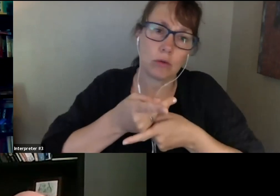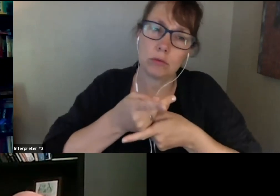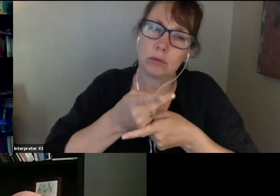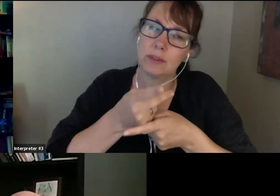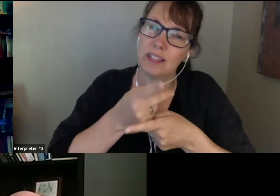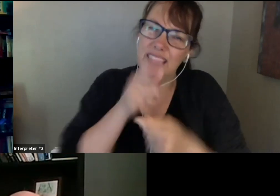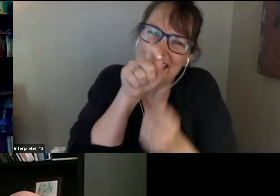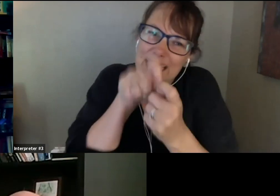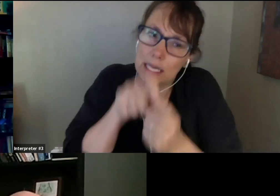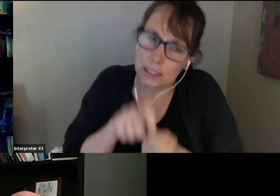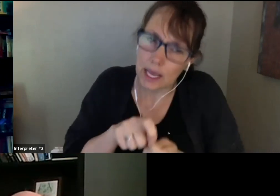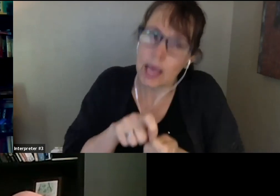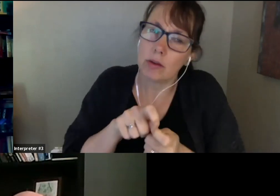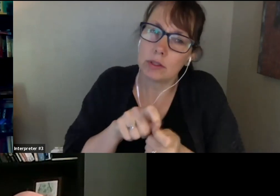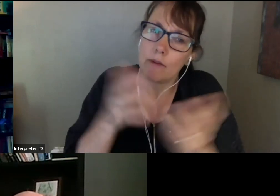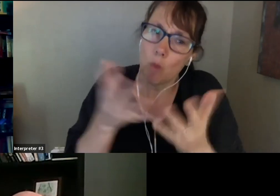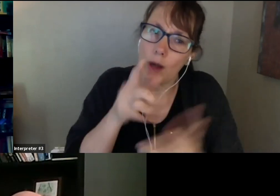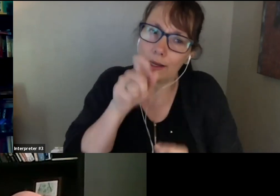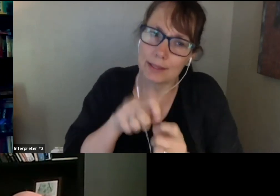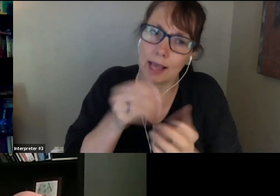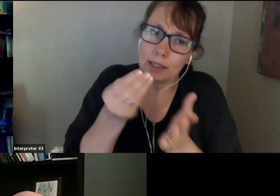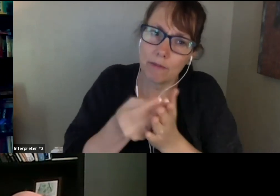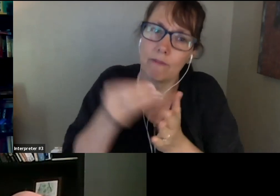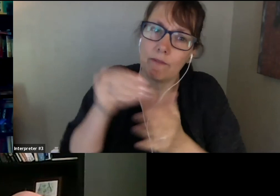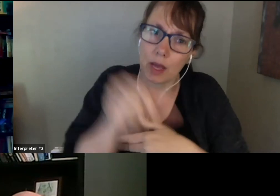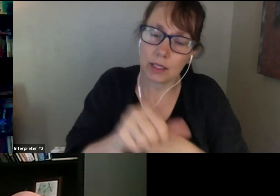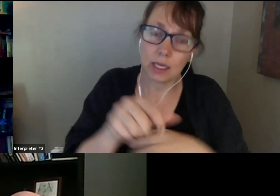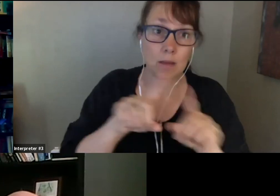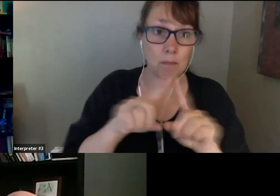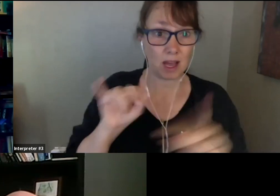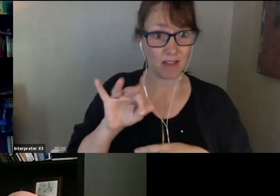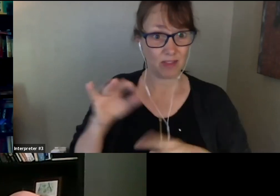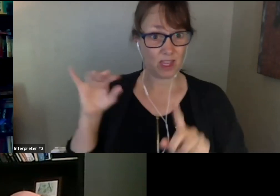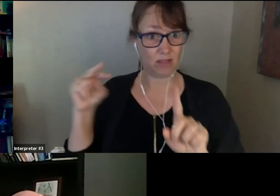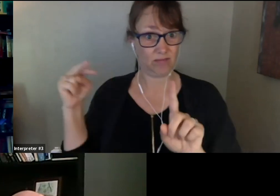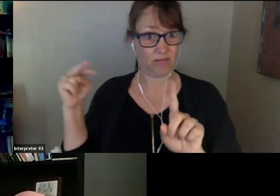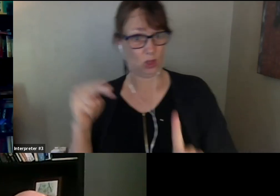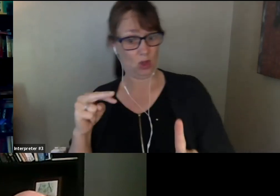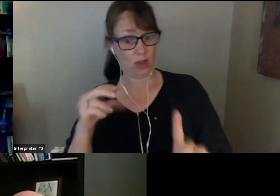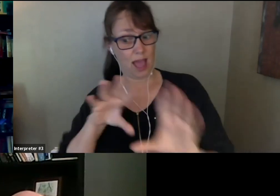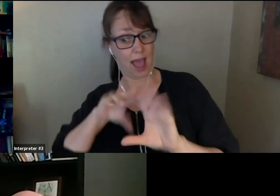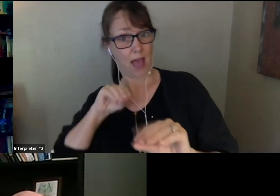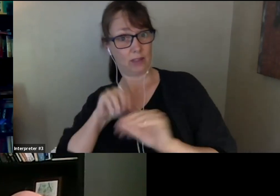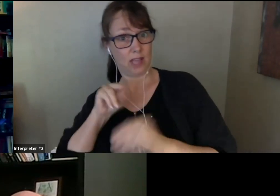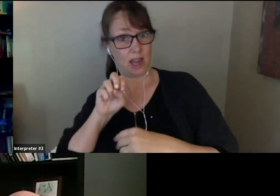funded. If the impression outside NEI is that NEI does not have appetite for looking at